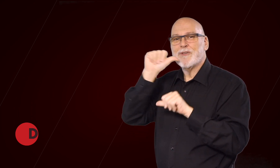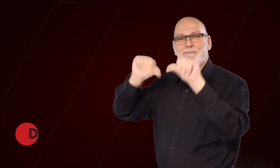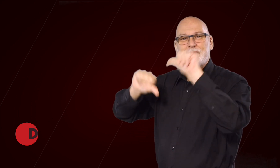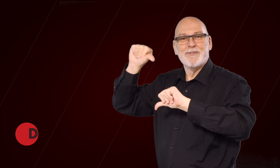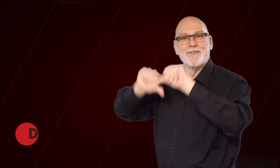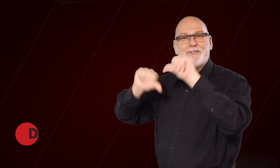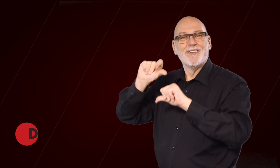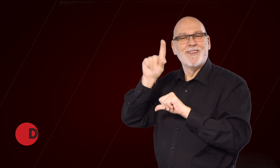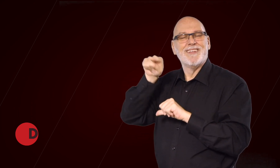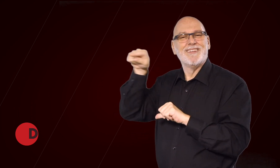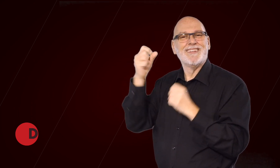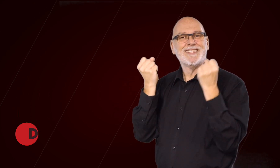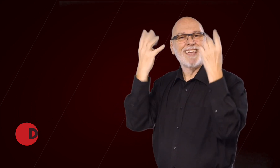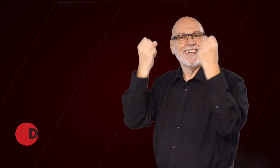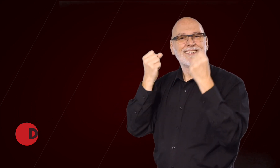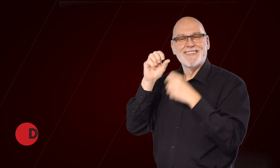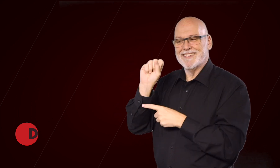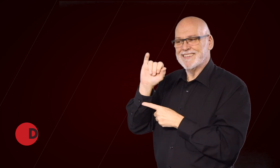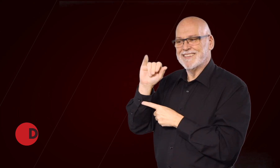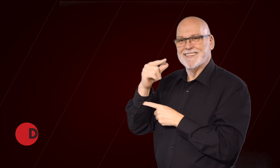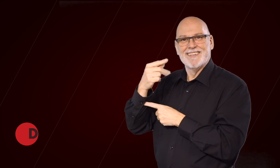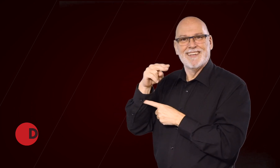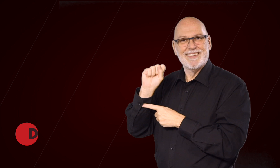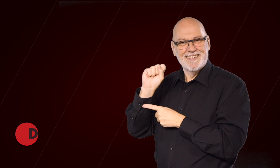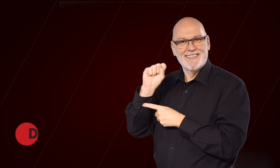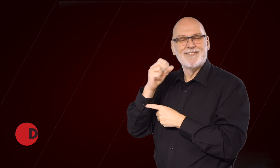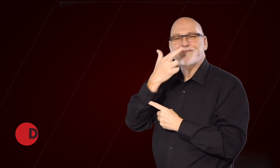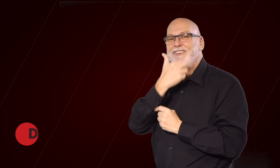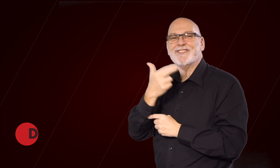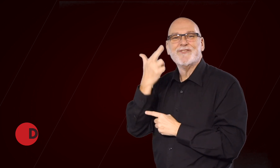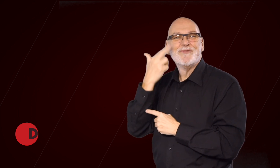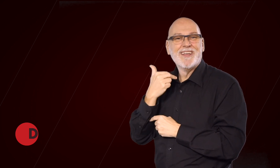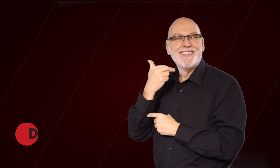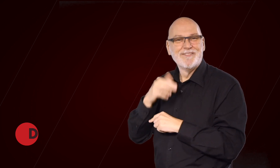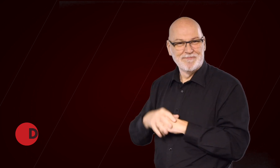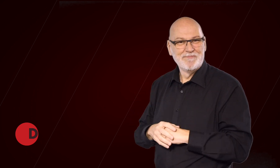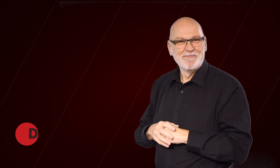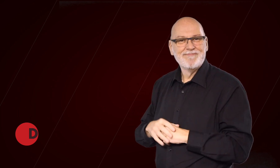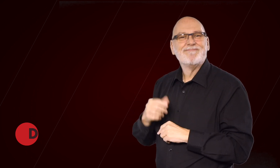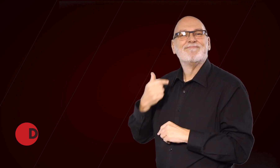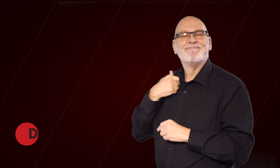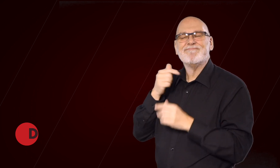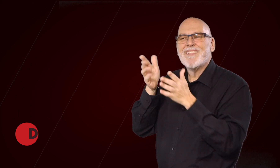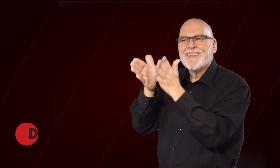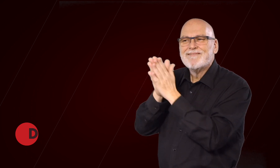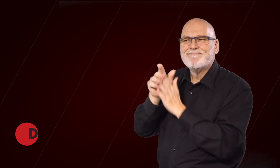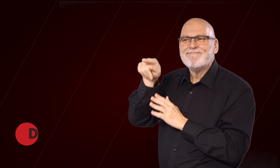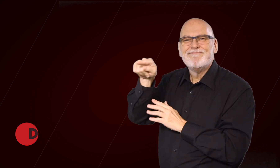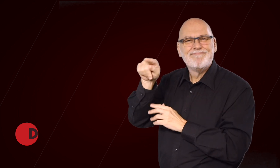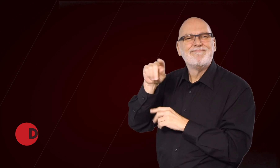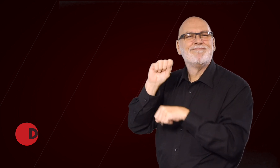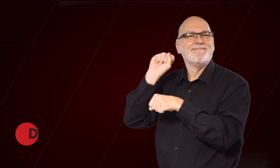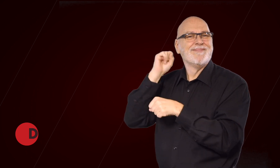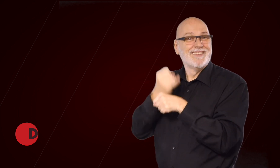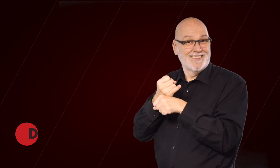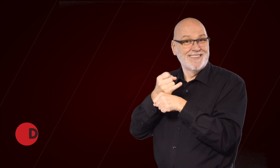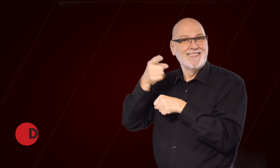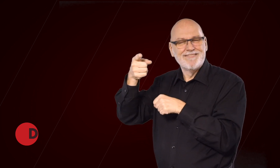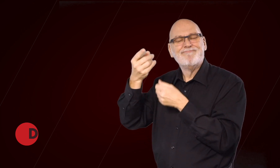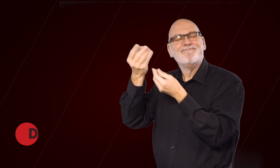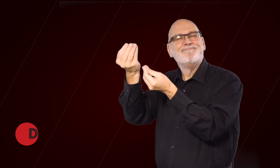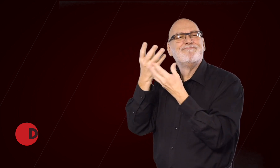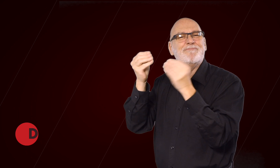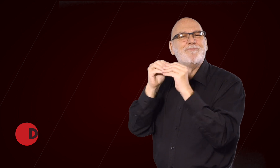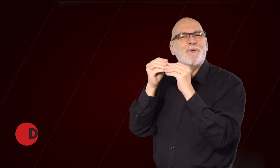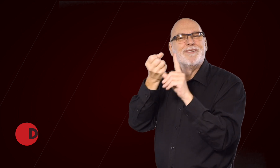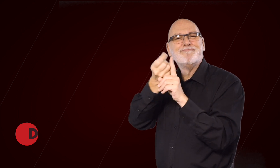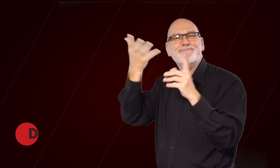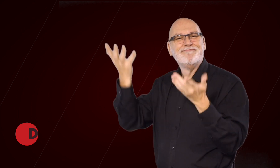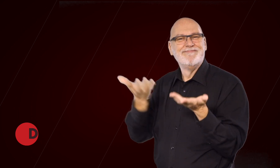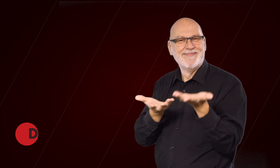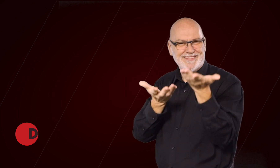and bartender at the SIGNS restaurant. We asked Jordan to do a report.